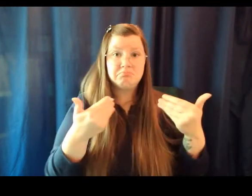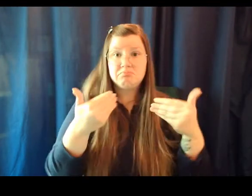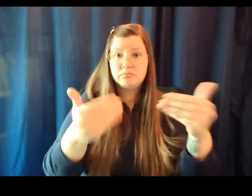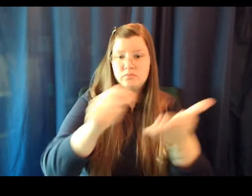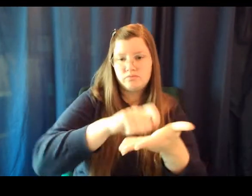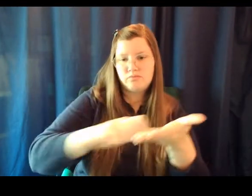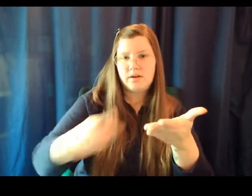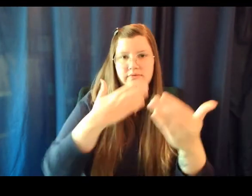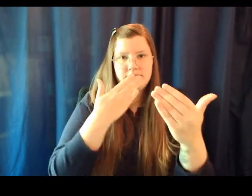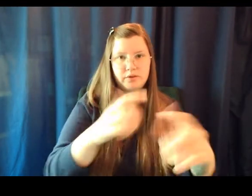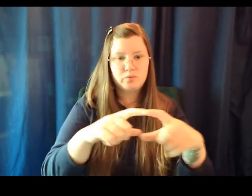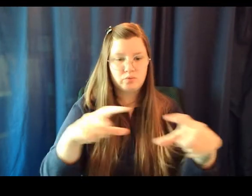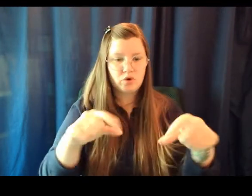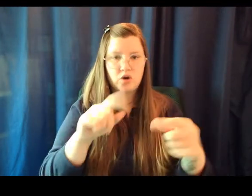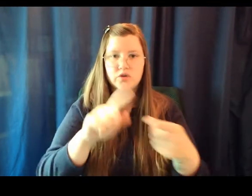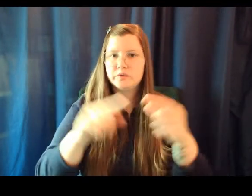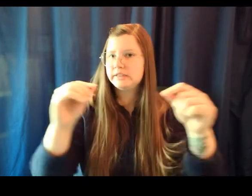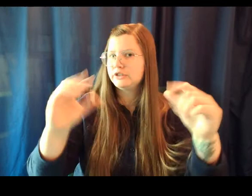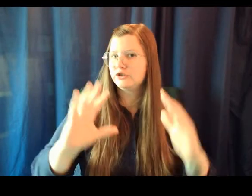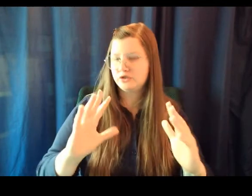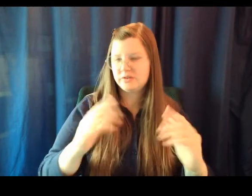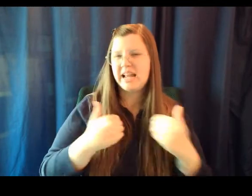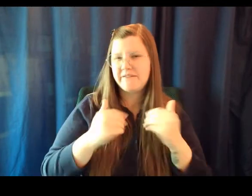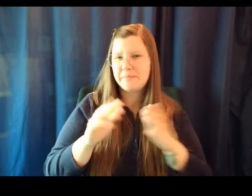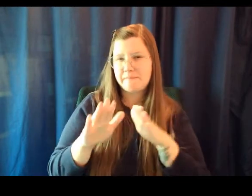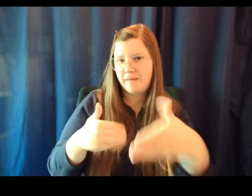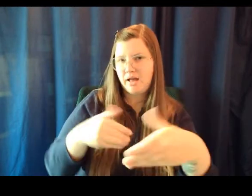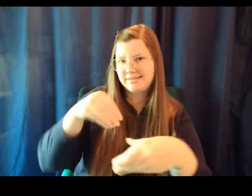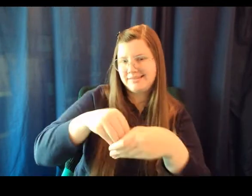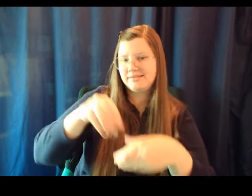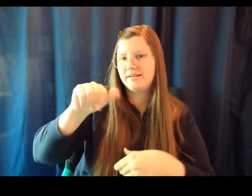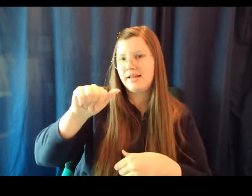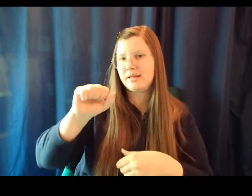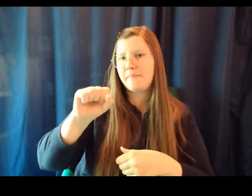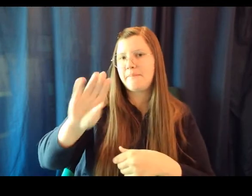We have a box set up at the ASB office for people to drop them off and then we will be